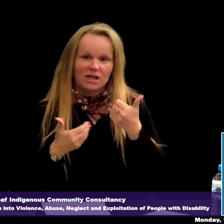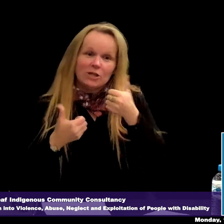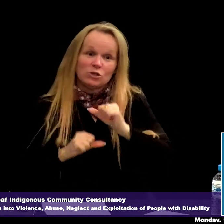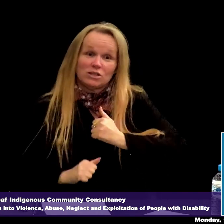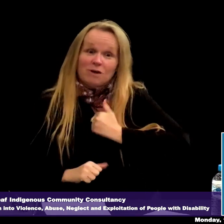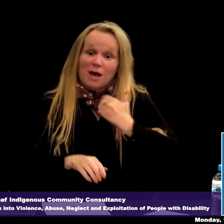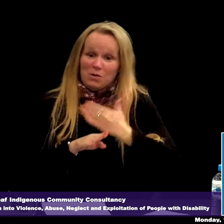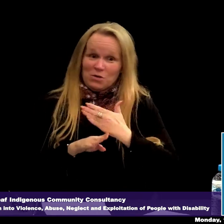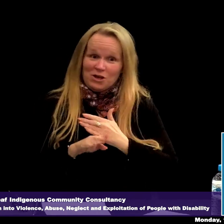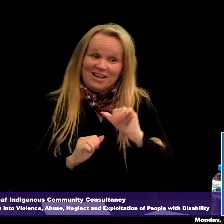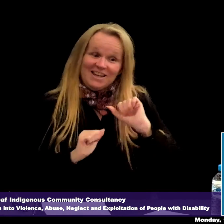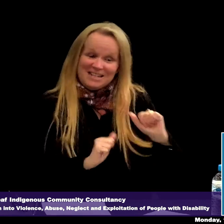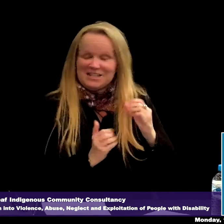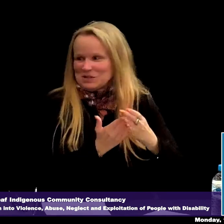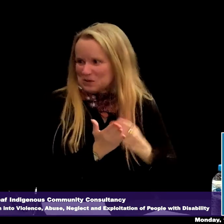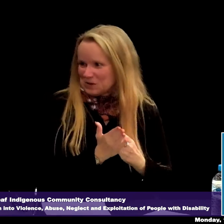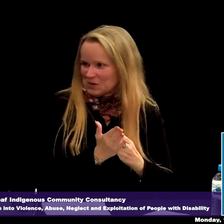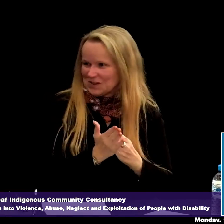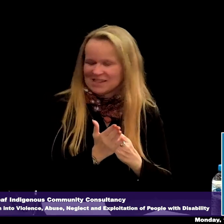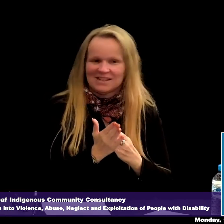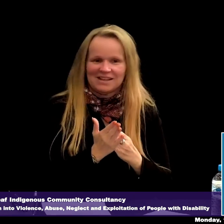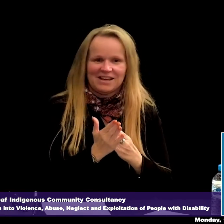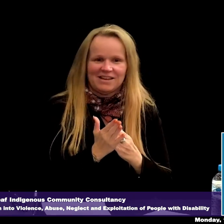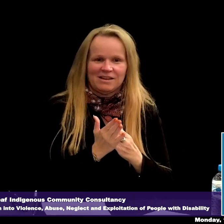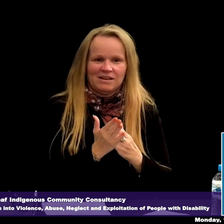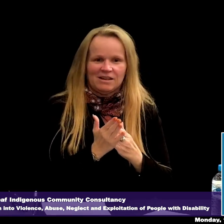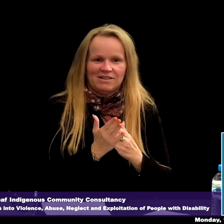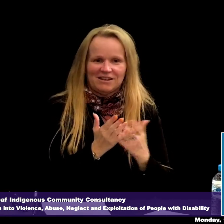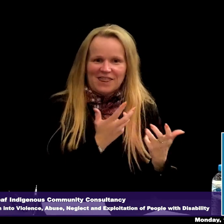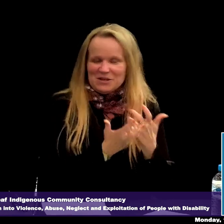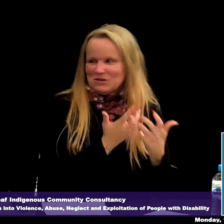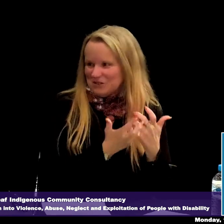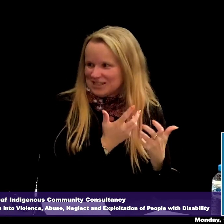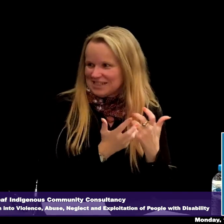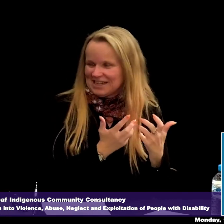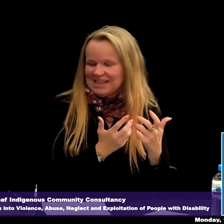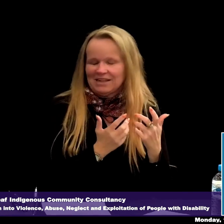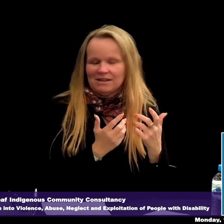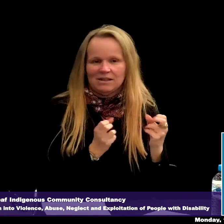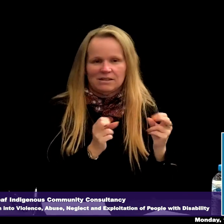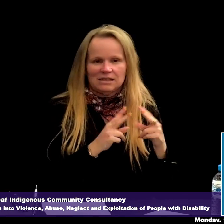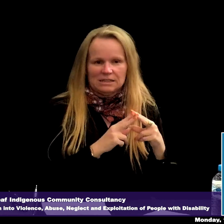who let me know that he had been using my work in his course at the university - for